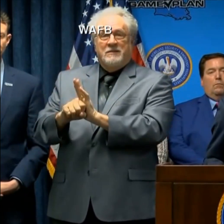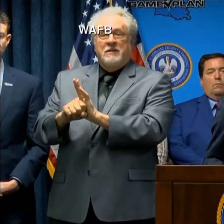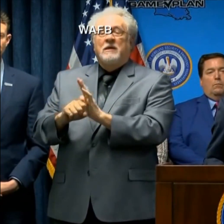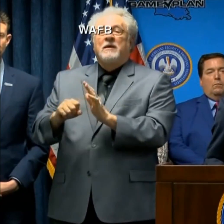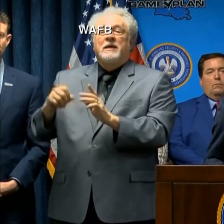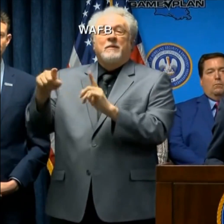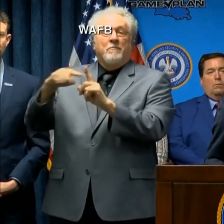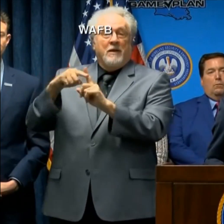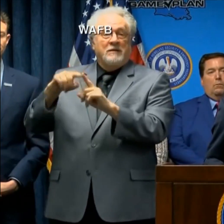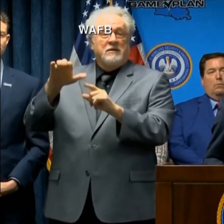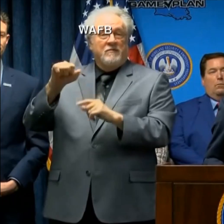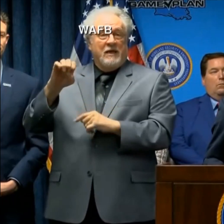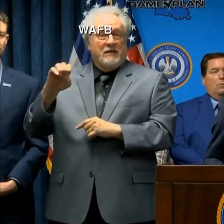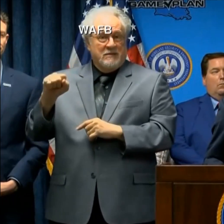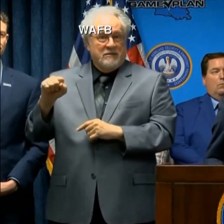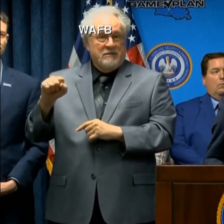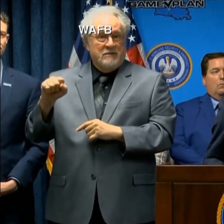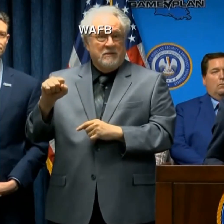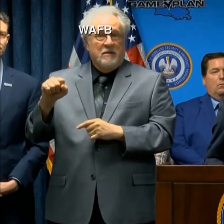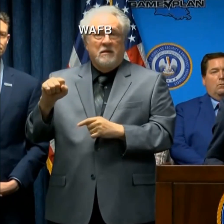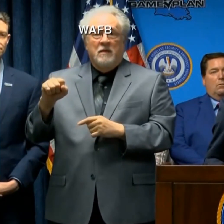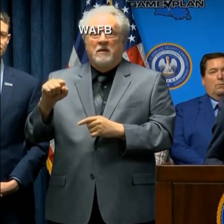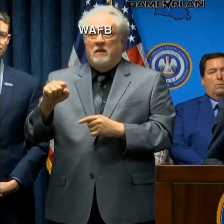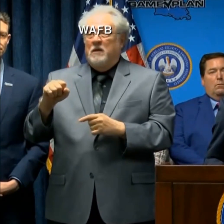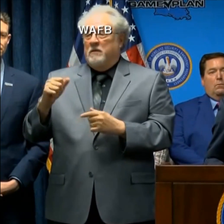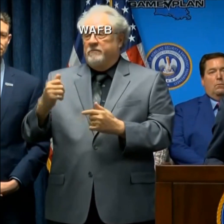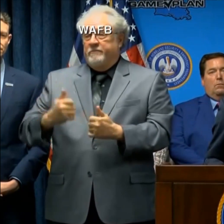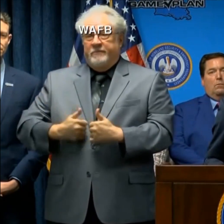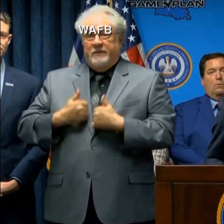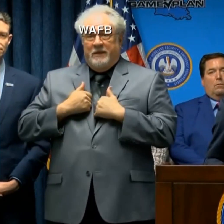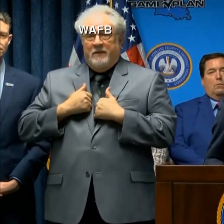positive cases is a resident at Lambeth Isles